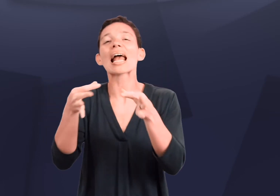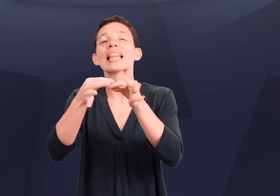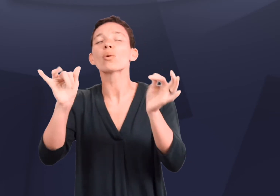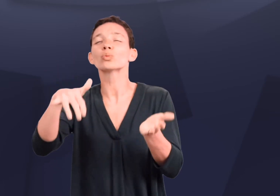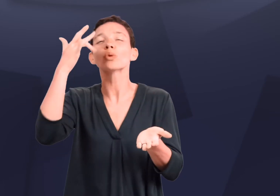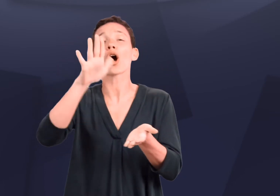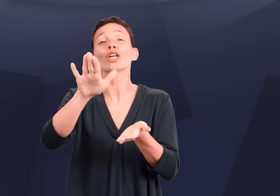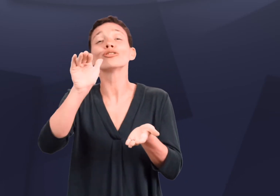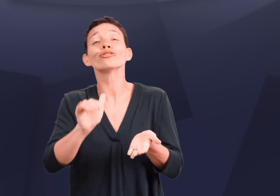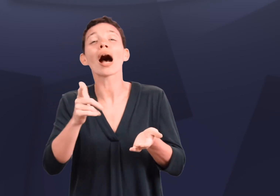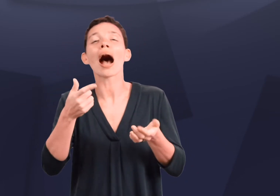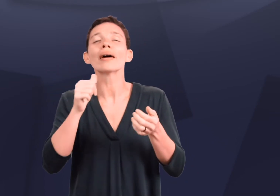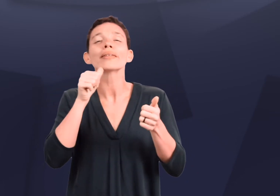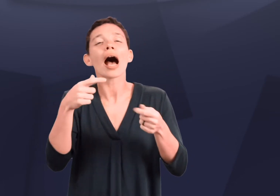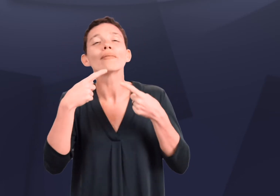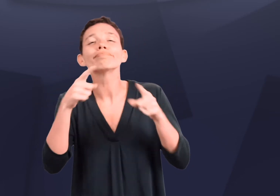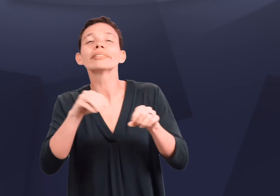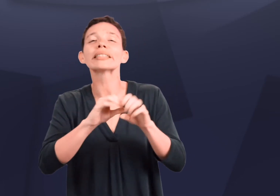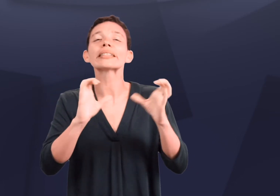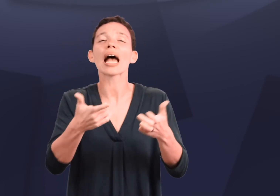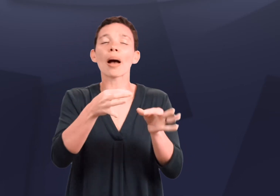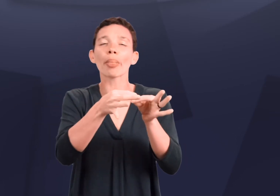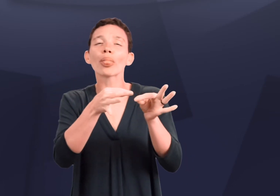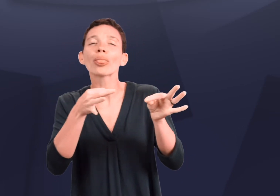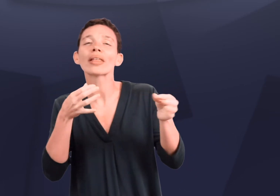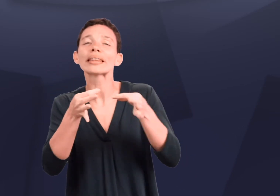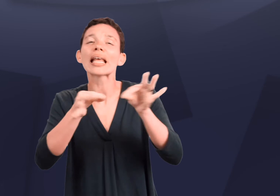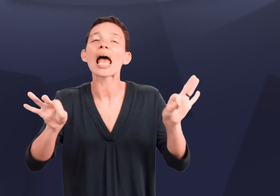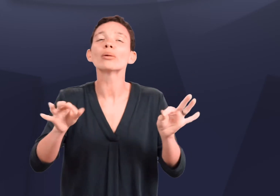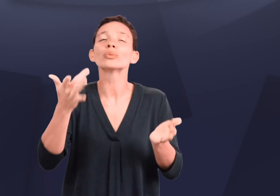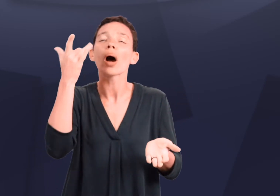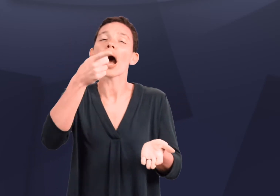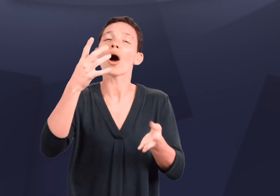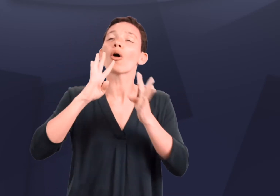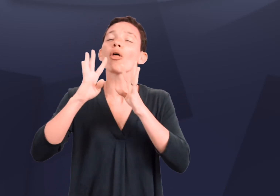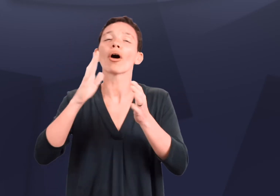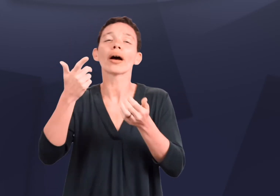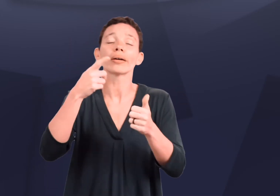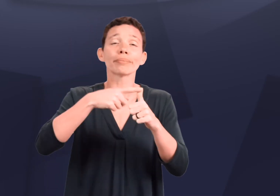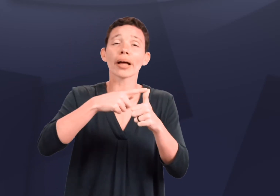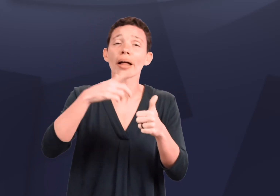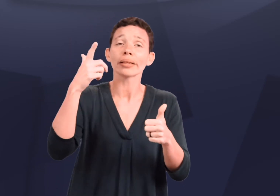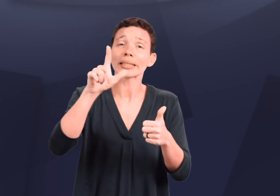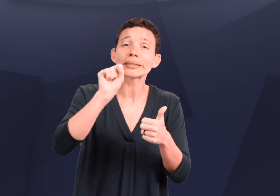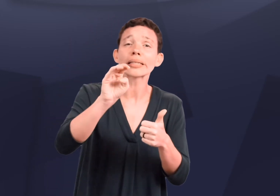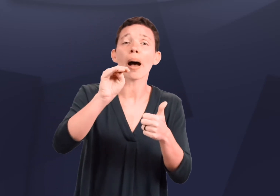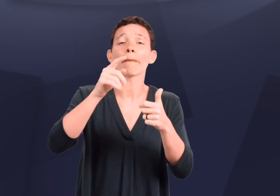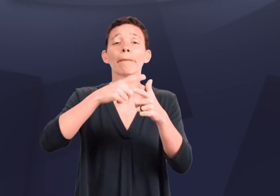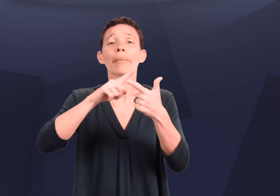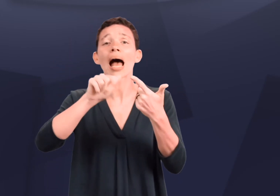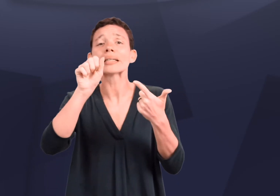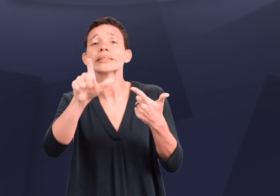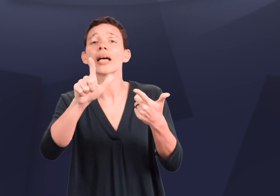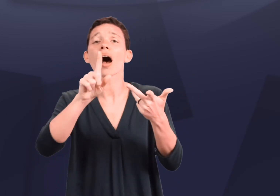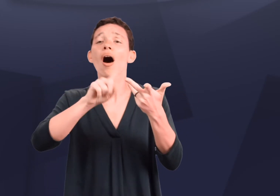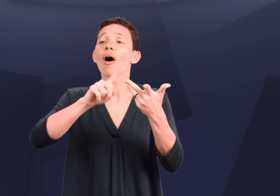The message is loud and clear when people use this phrase if the person is not white, therefore, the person does not belong here.